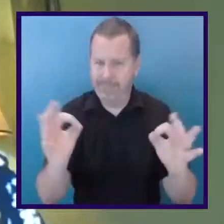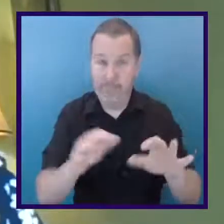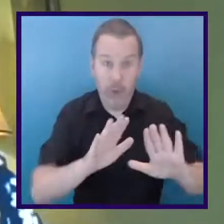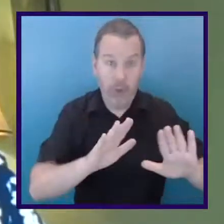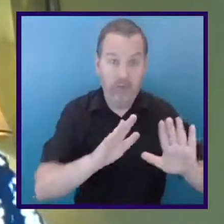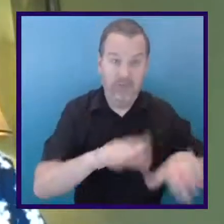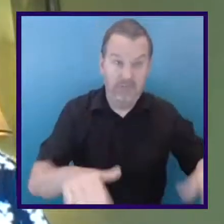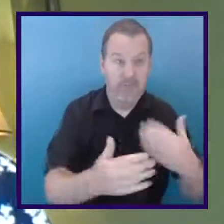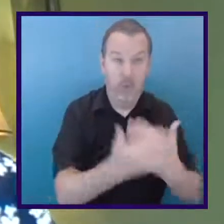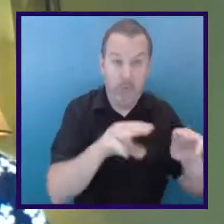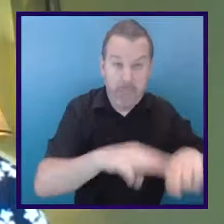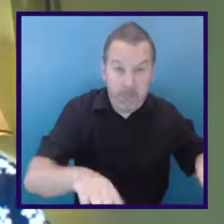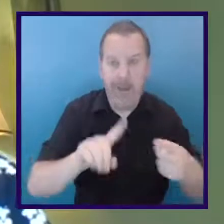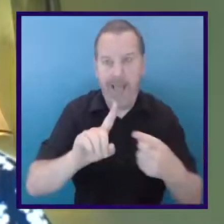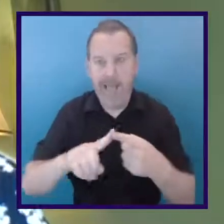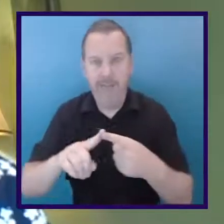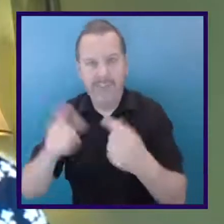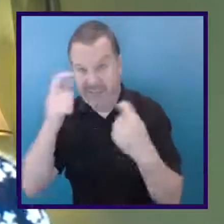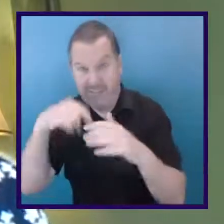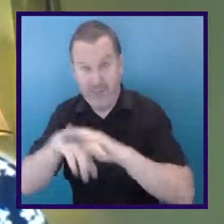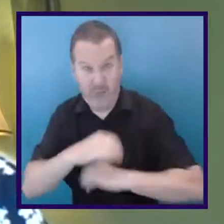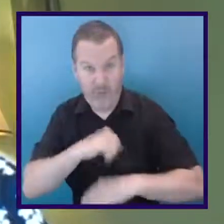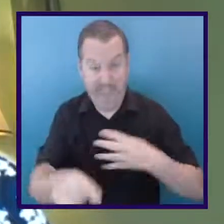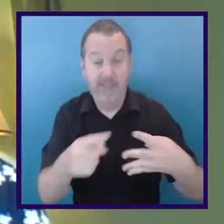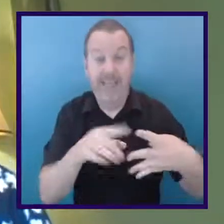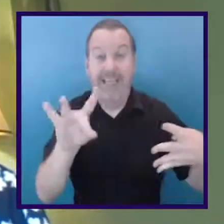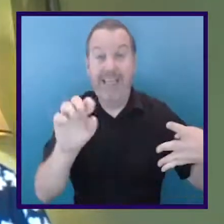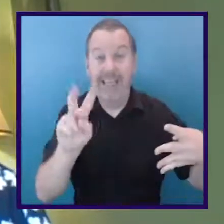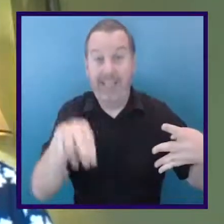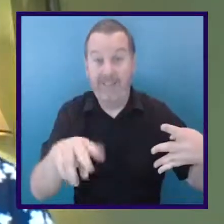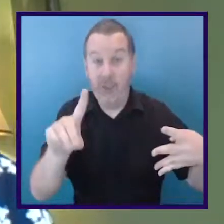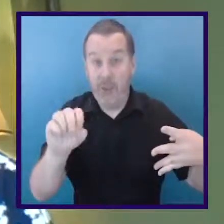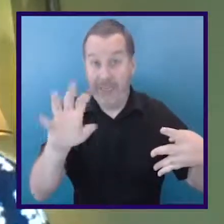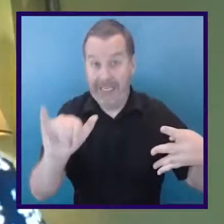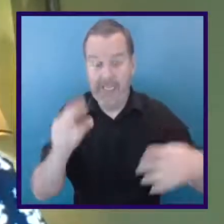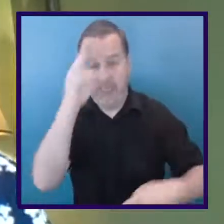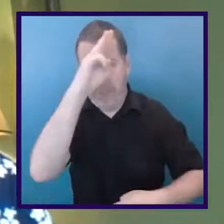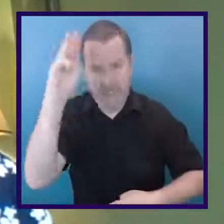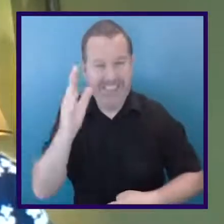So we have Kevin Donaghy principal of St. Ronan's primary school in Newry, Ciara McCoy,